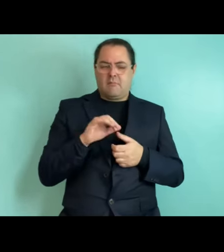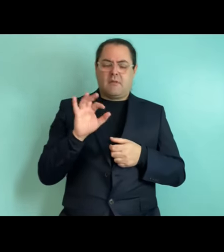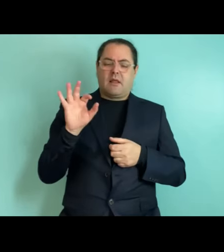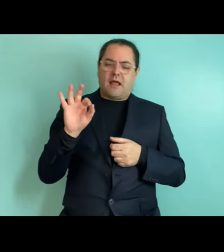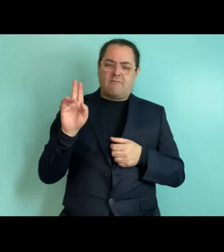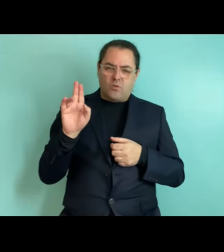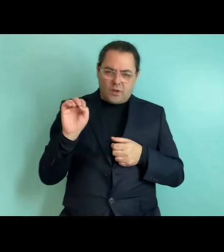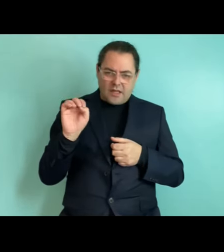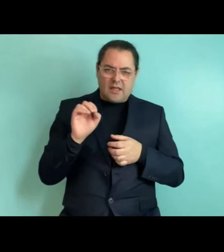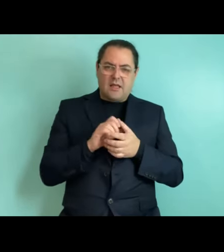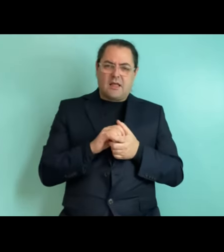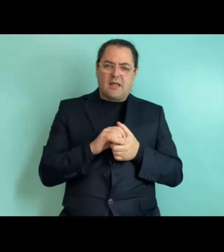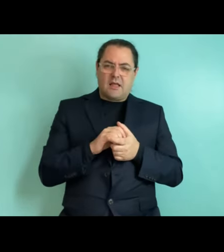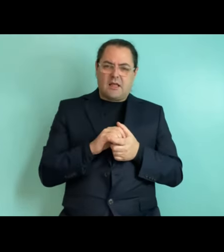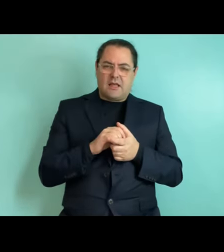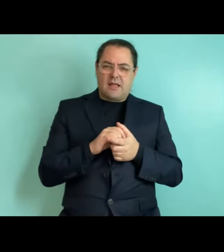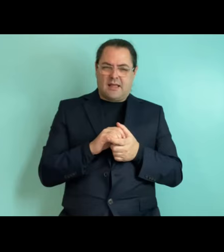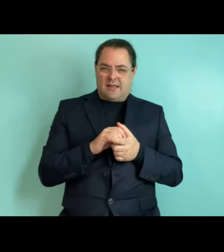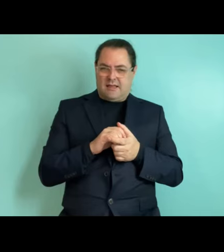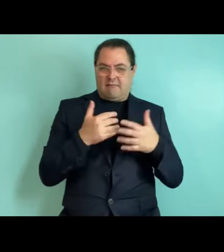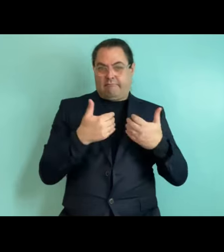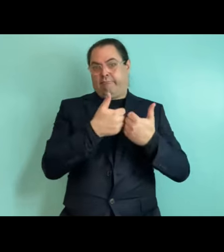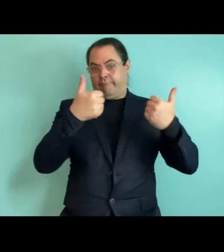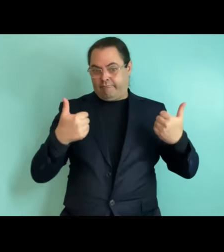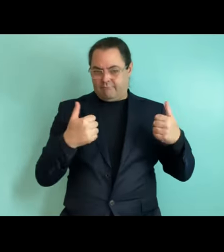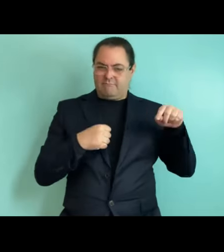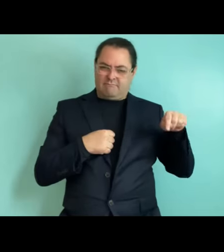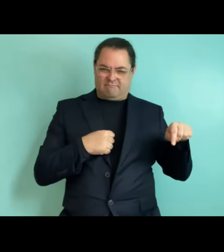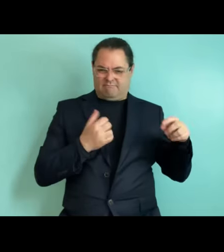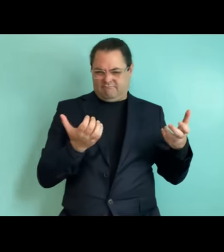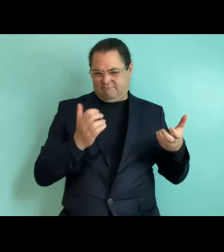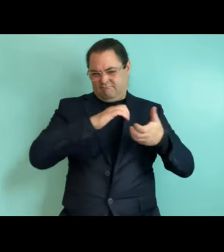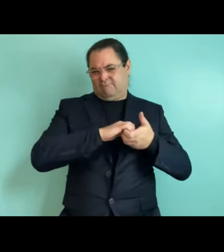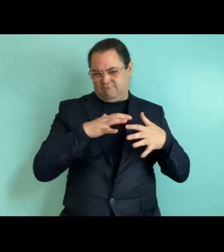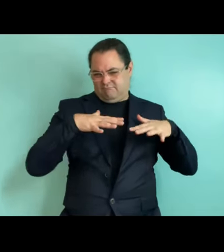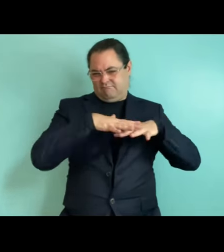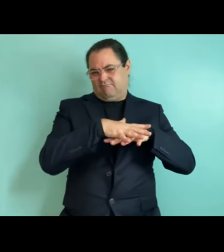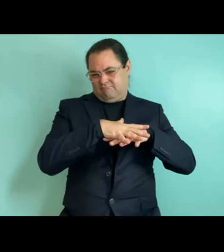talked about without talking about there are, you begin in disability inclusion